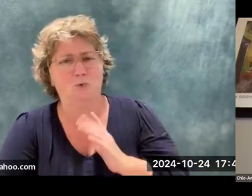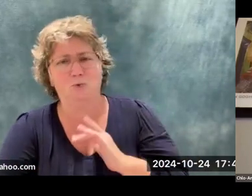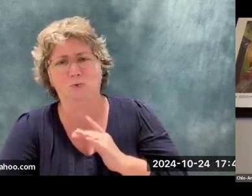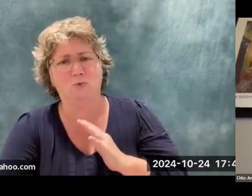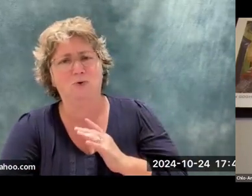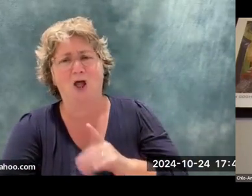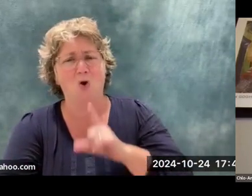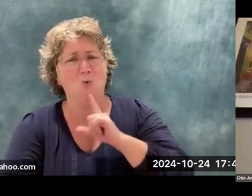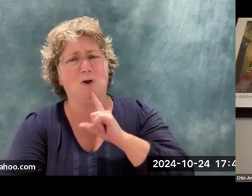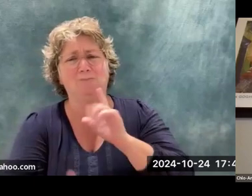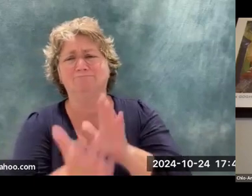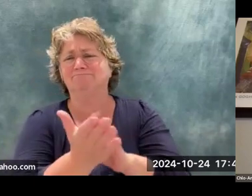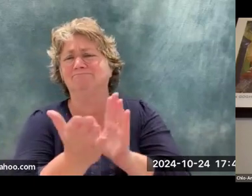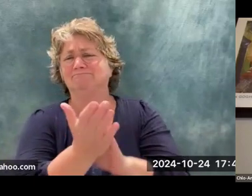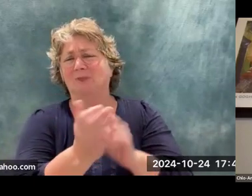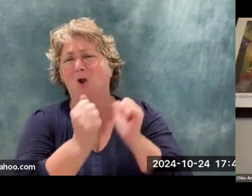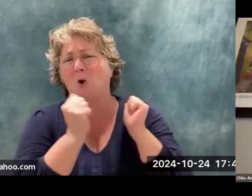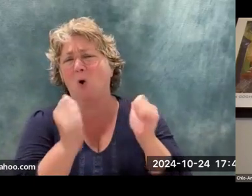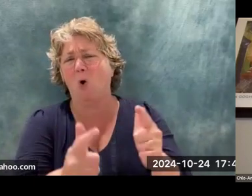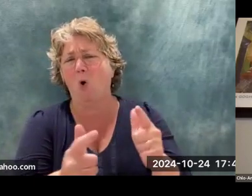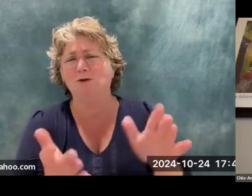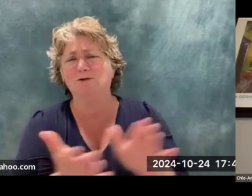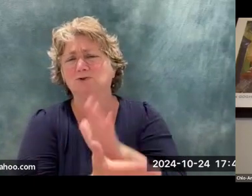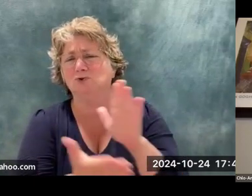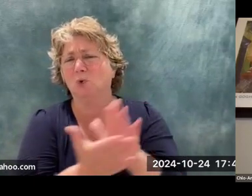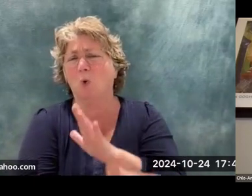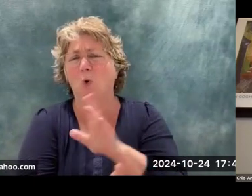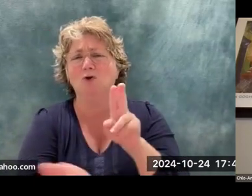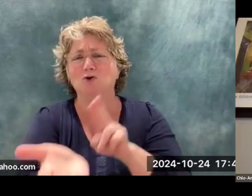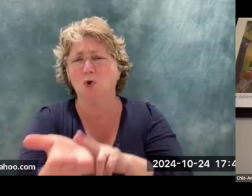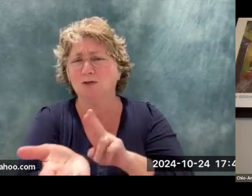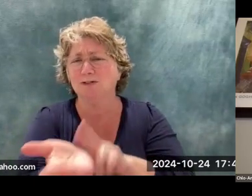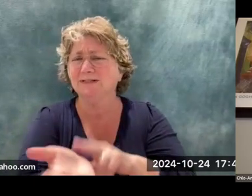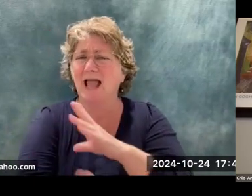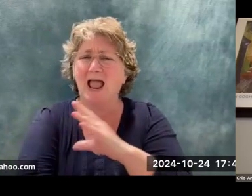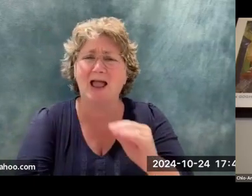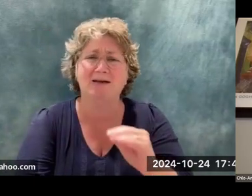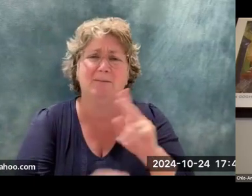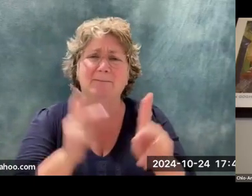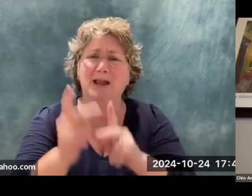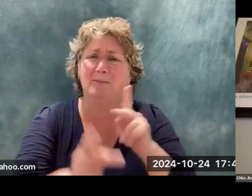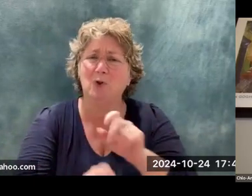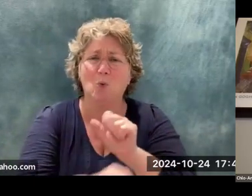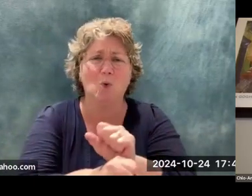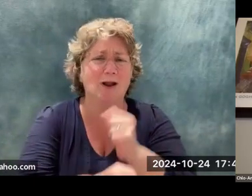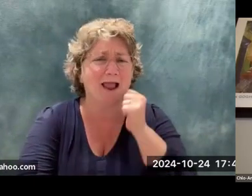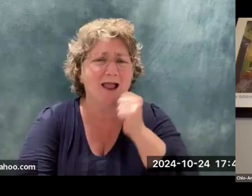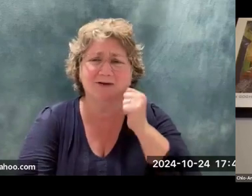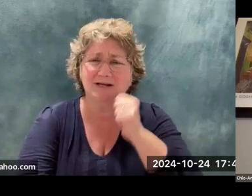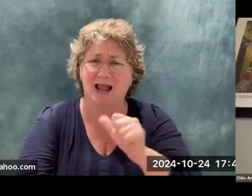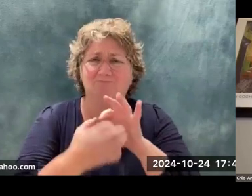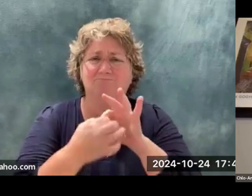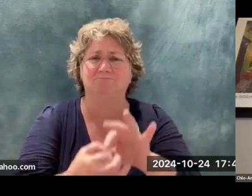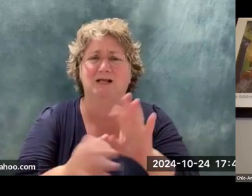nurses and personnel who are working with our kids every day in school. I do see a question now,